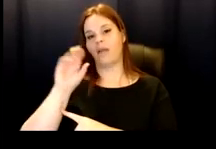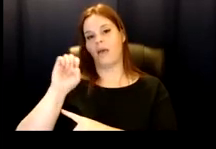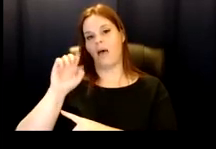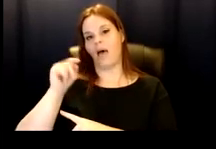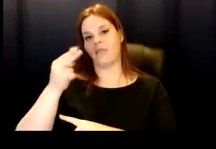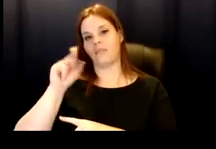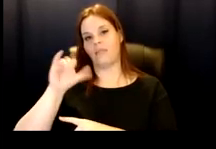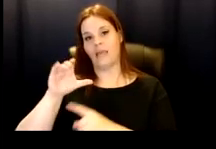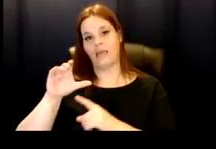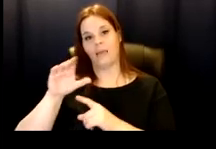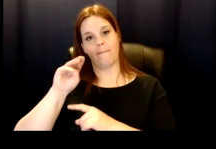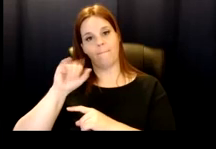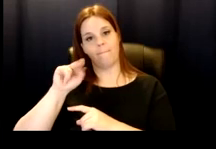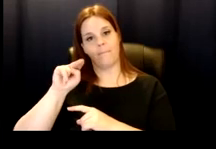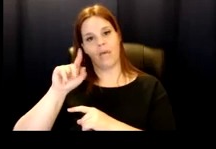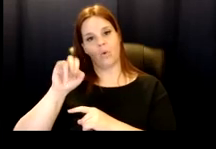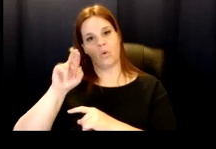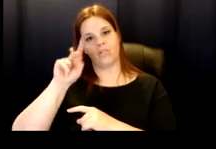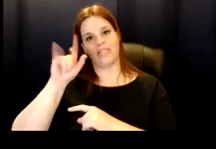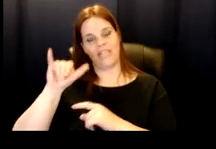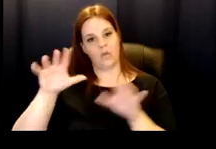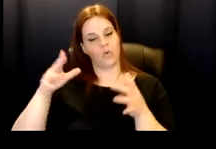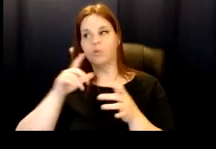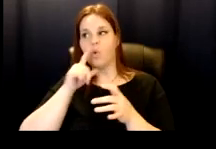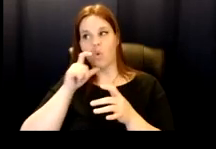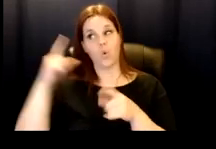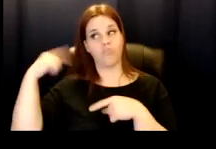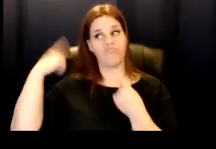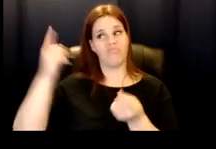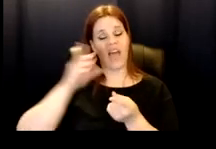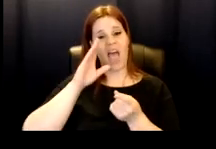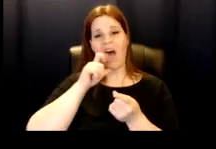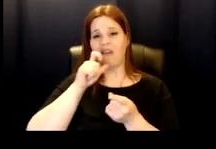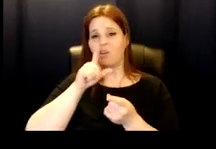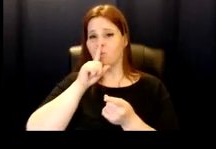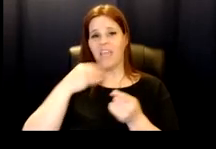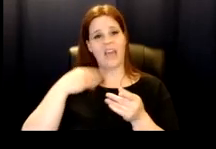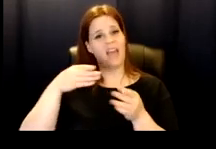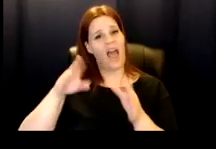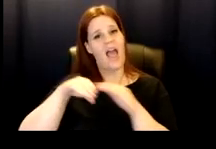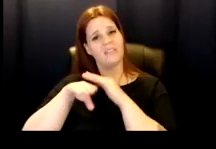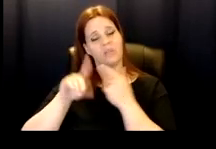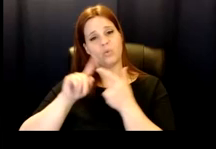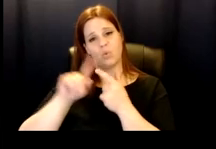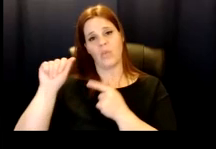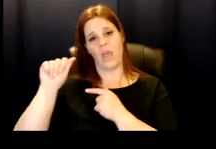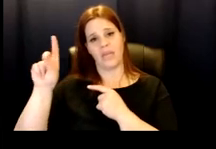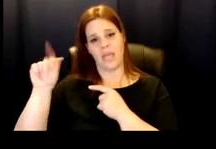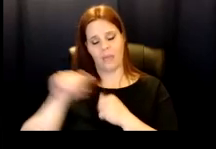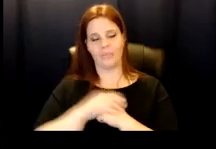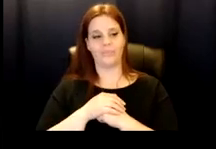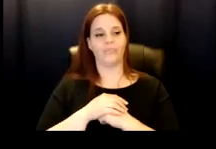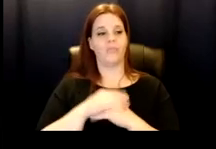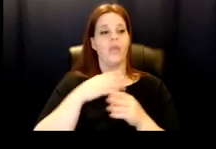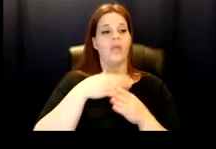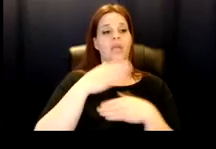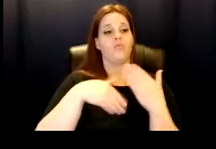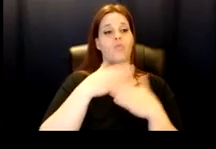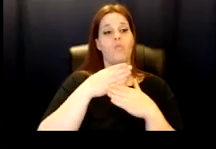not gotten information about the ADA. Next slide, please. Wrapping things up here, next